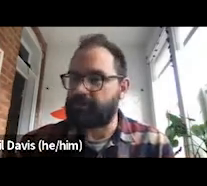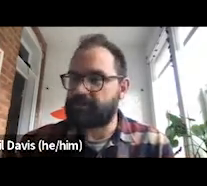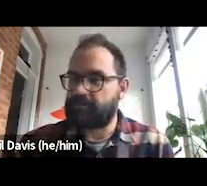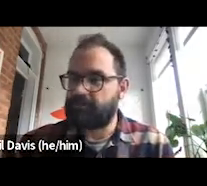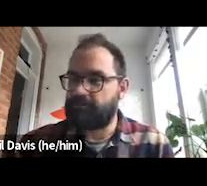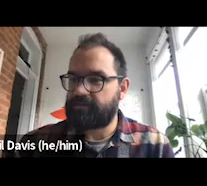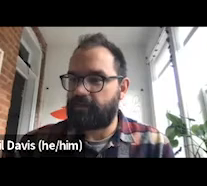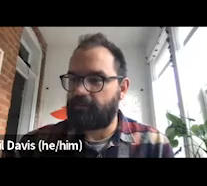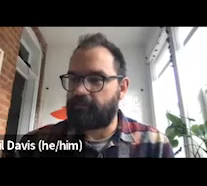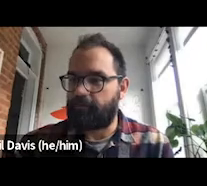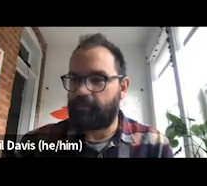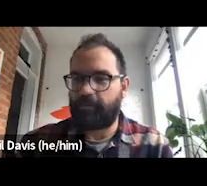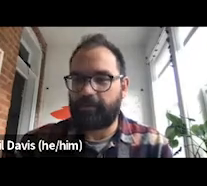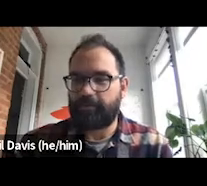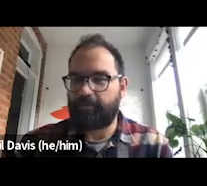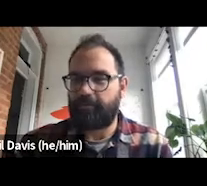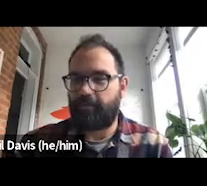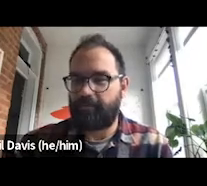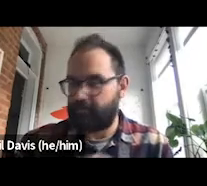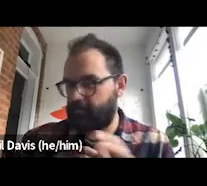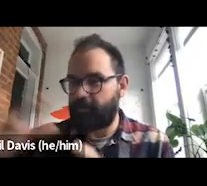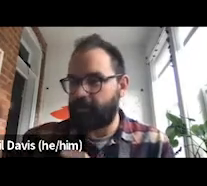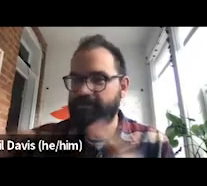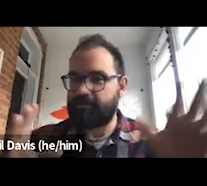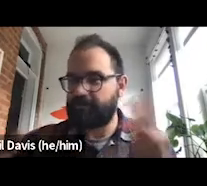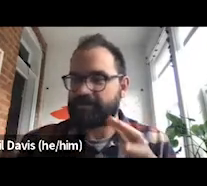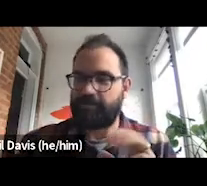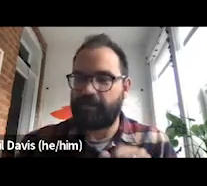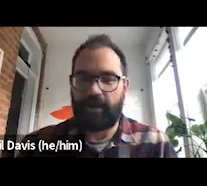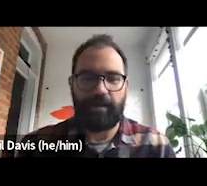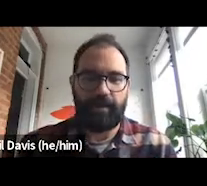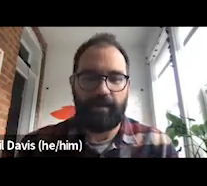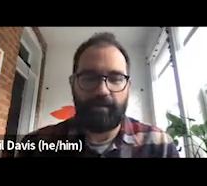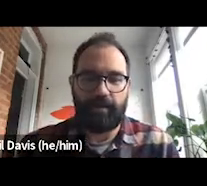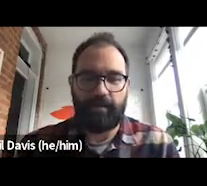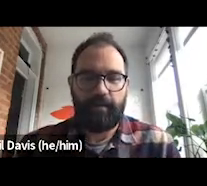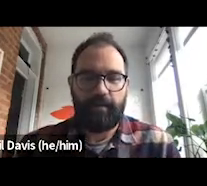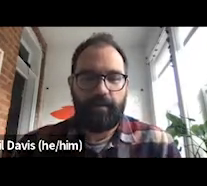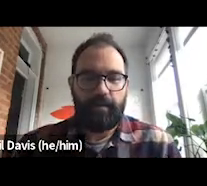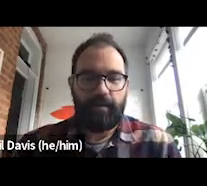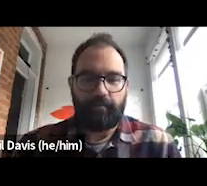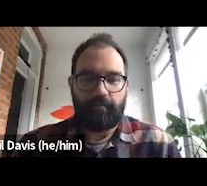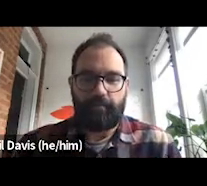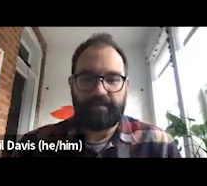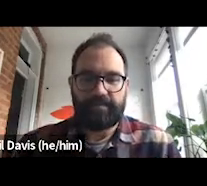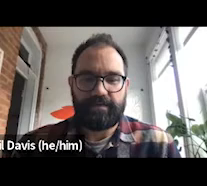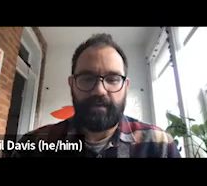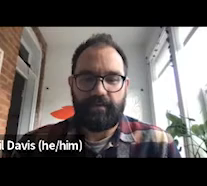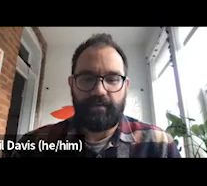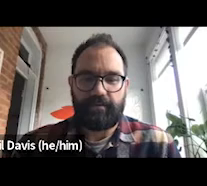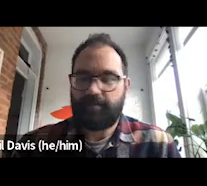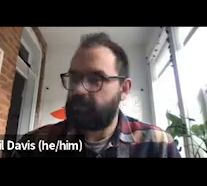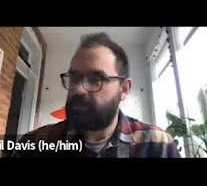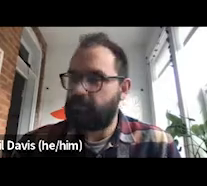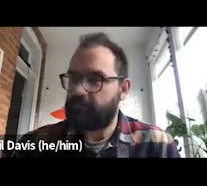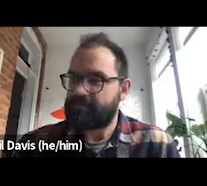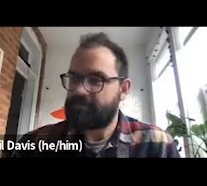reports. A report to all the different grant sources we had, and then reports, some of the university